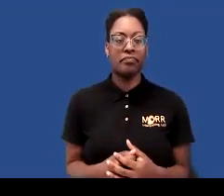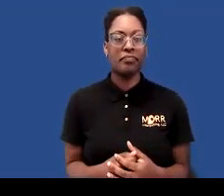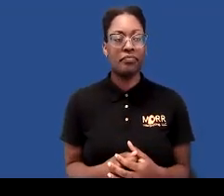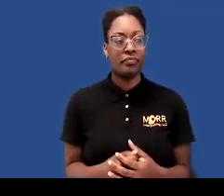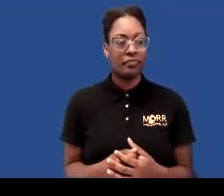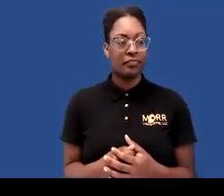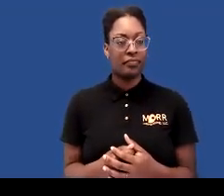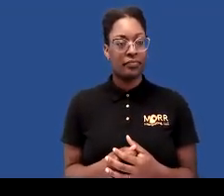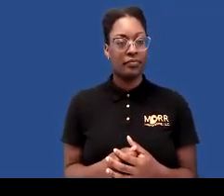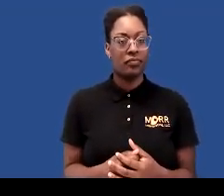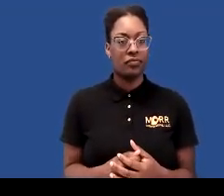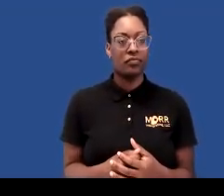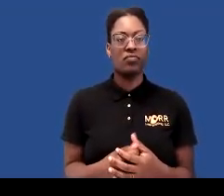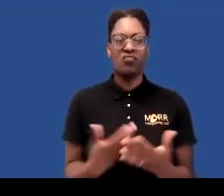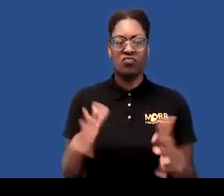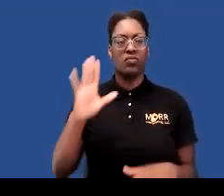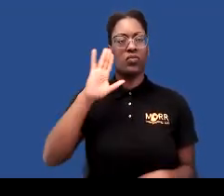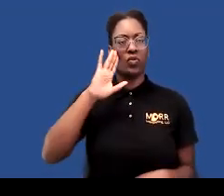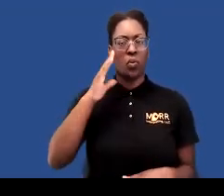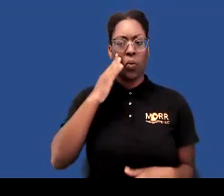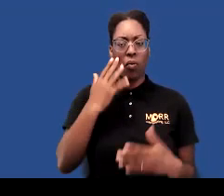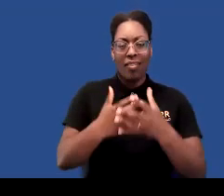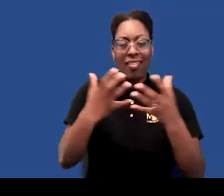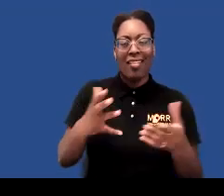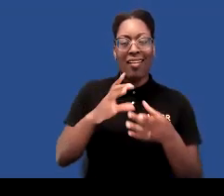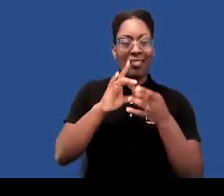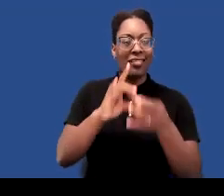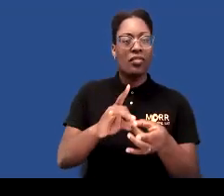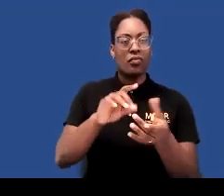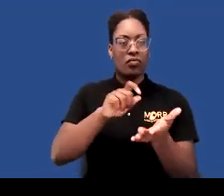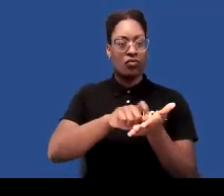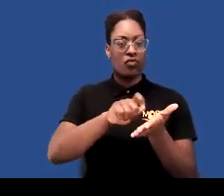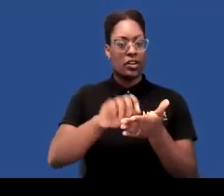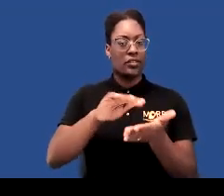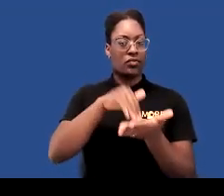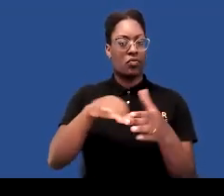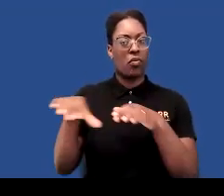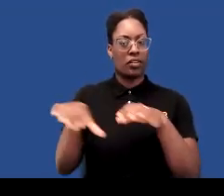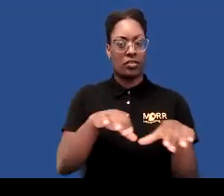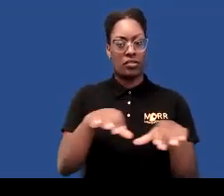We know a lot about writing center practices in the face-to-face consultation. We have a strong idea of what best practices exist